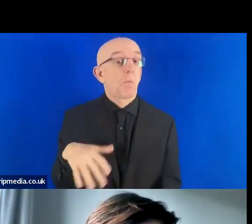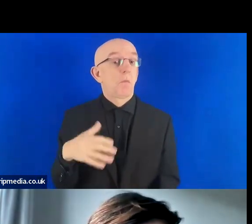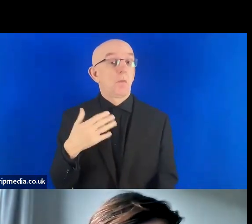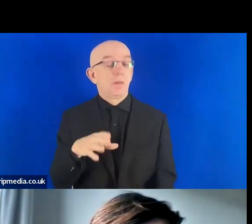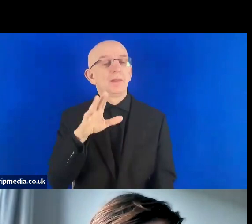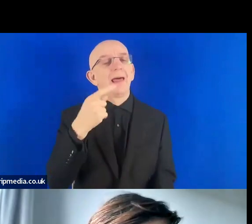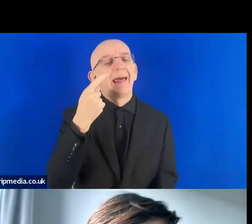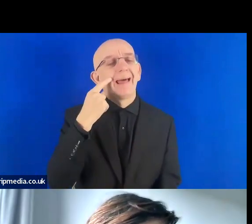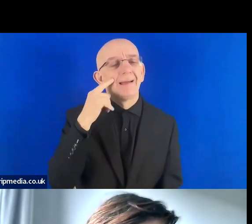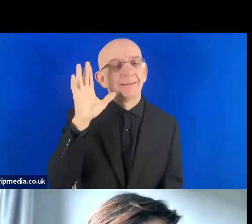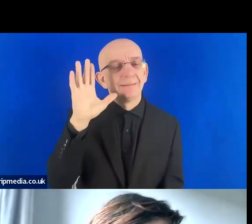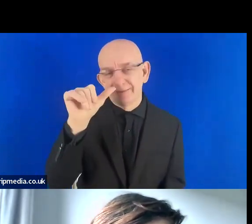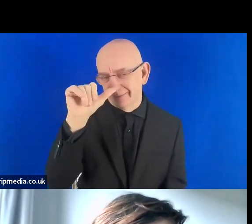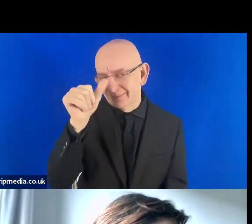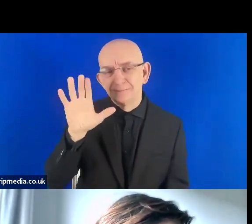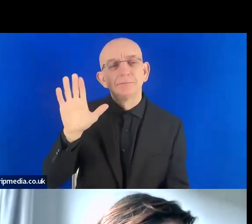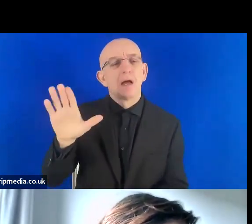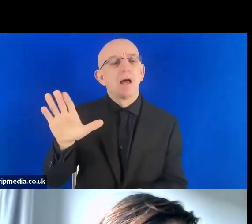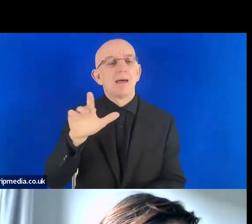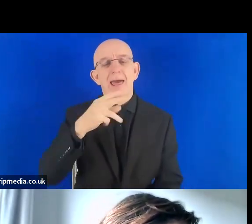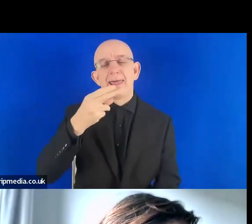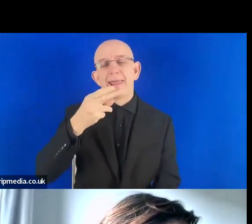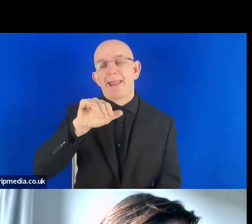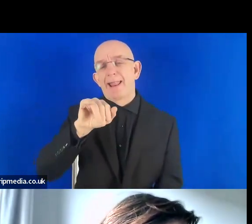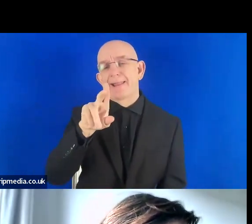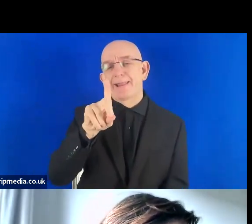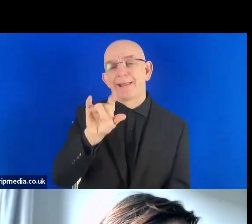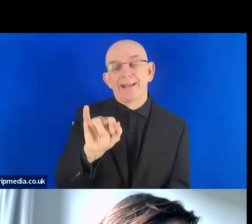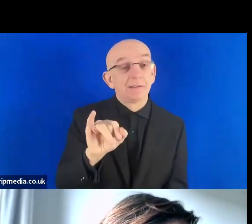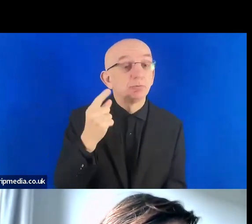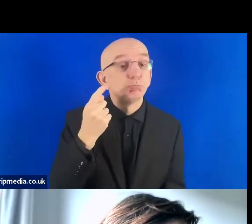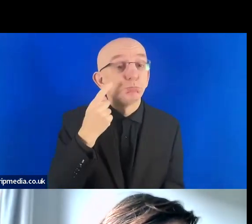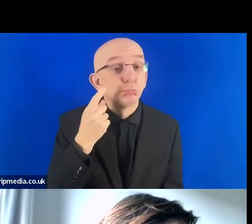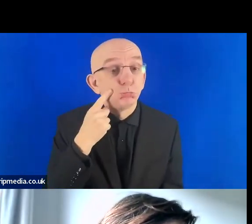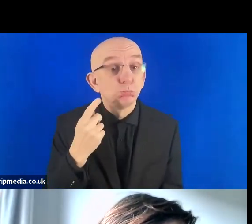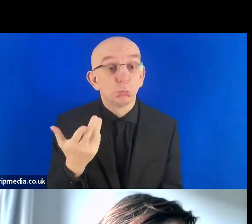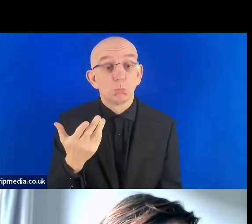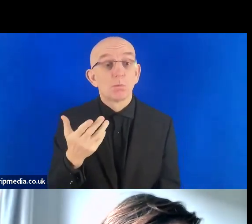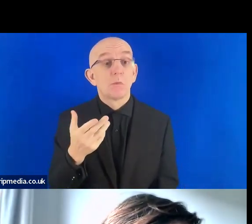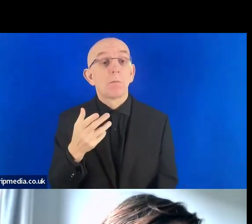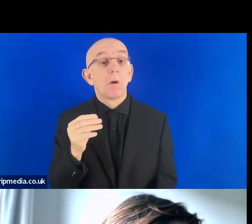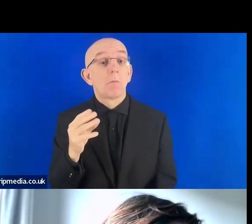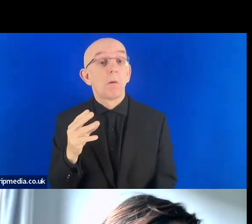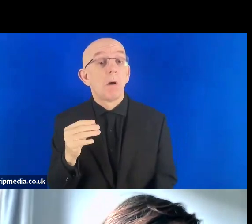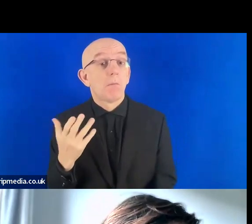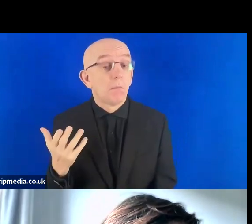This is to show you how it changes. Go. Pika! Go for it now, Mr. SAB Lobo.